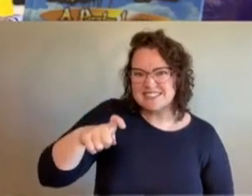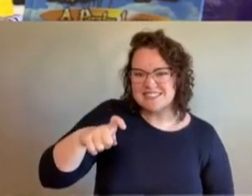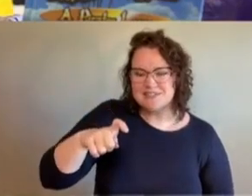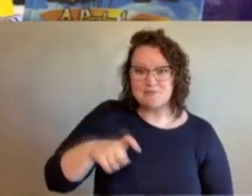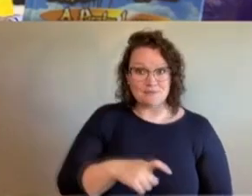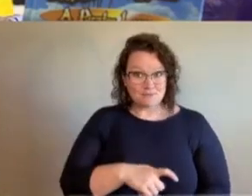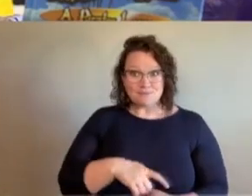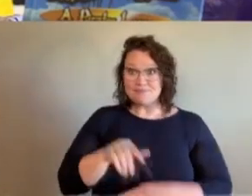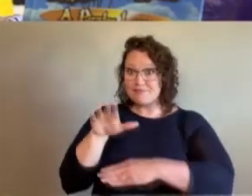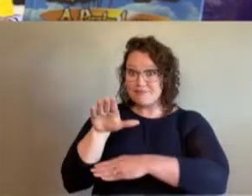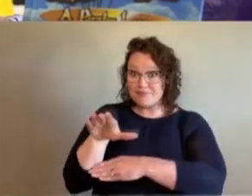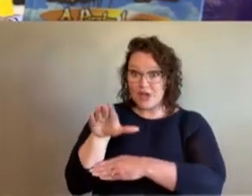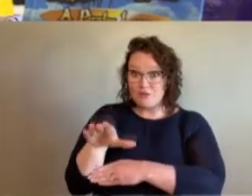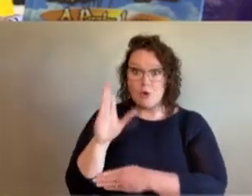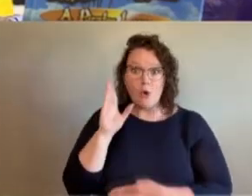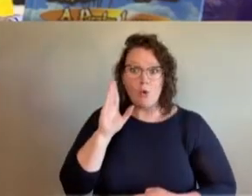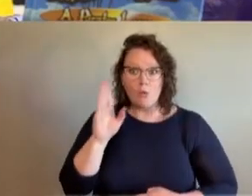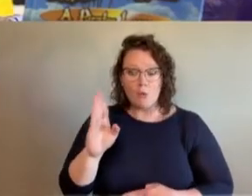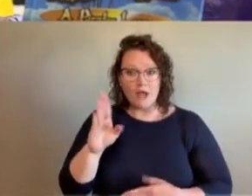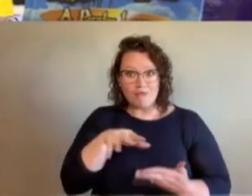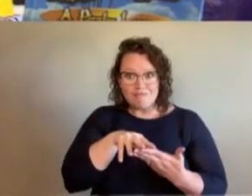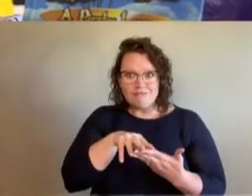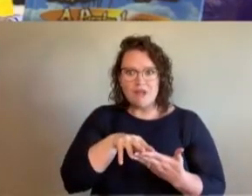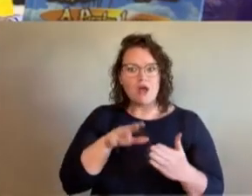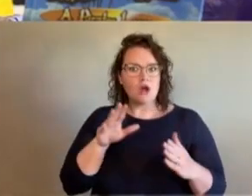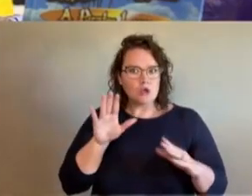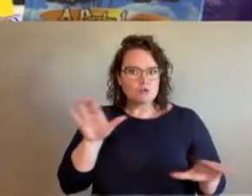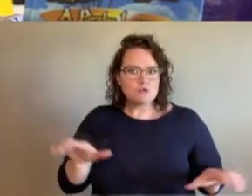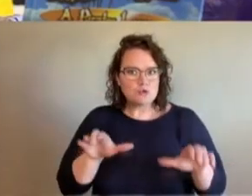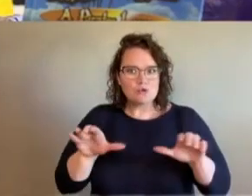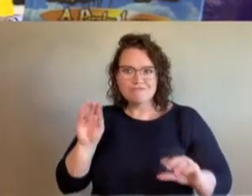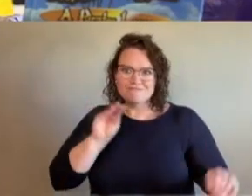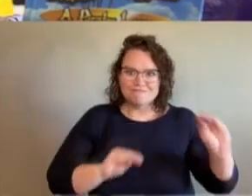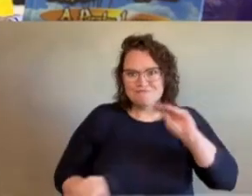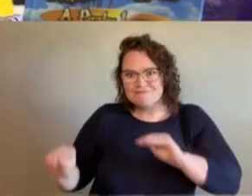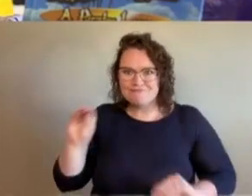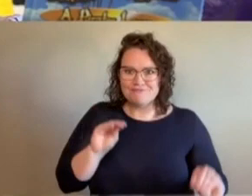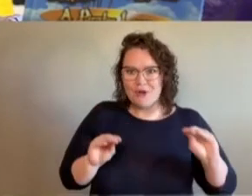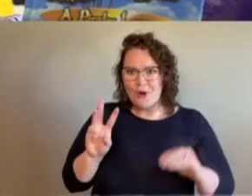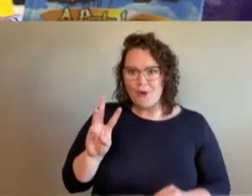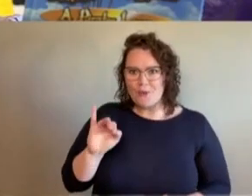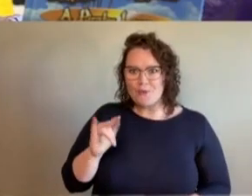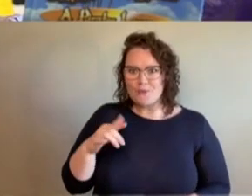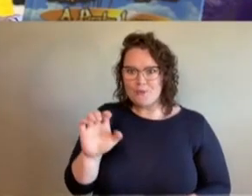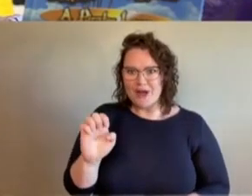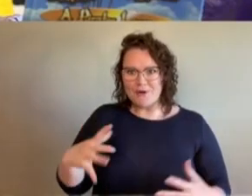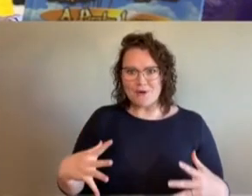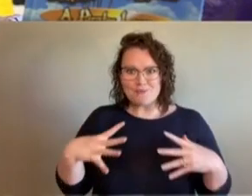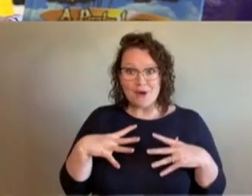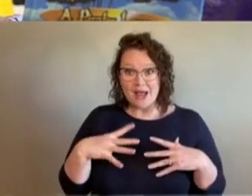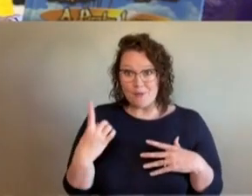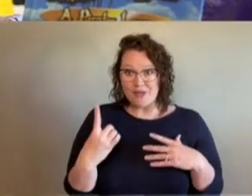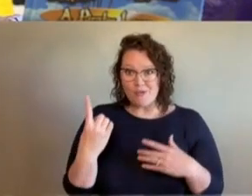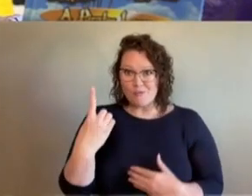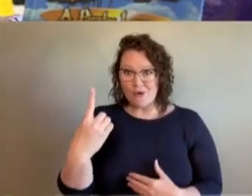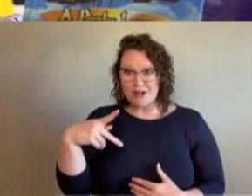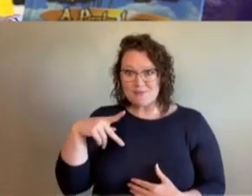They have both graduated from East Carolina University, so they are pirates. Argh!